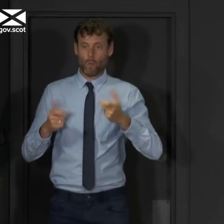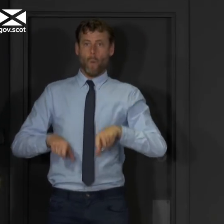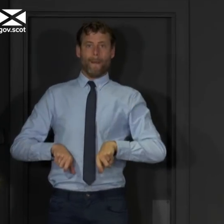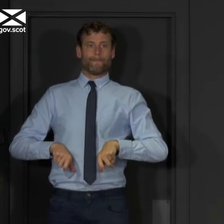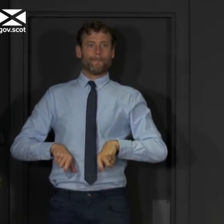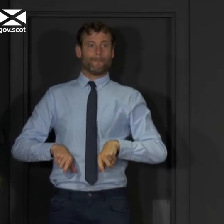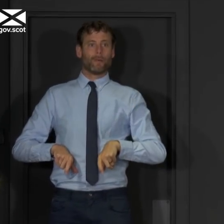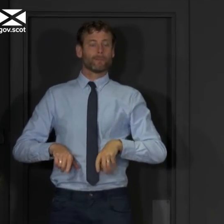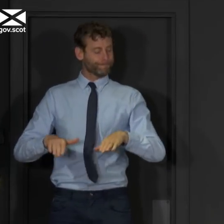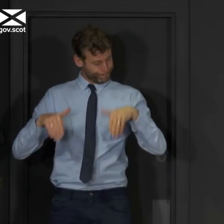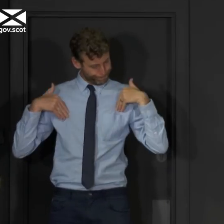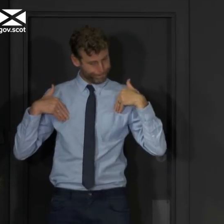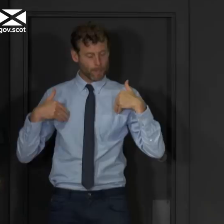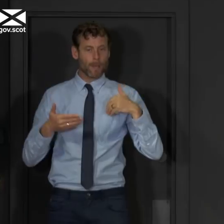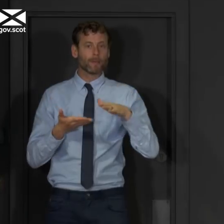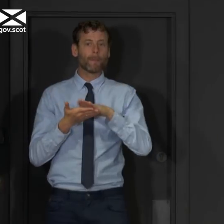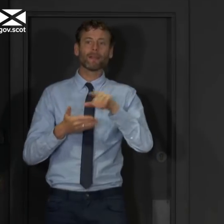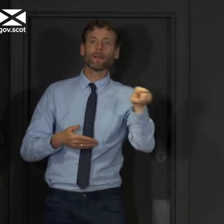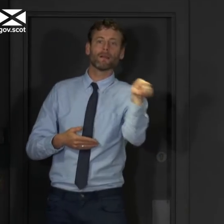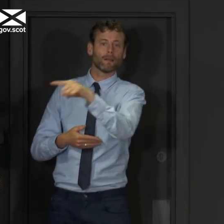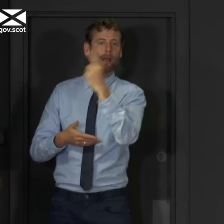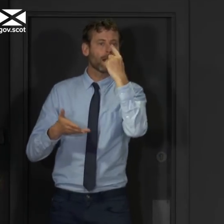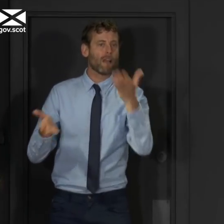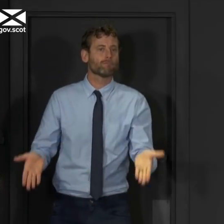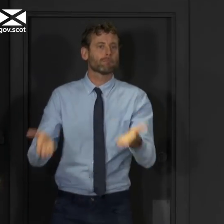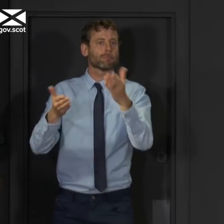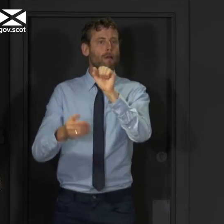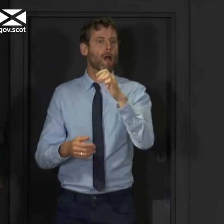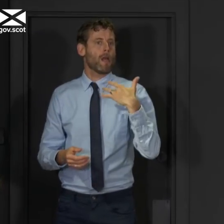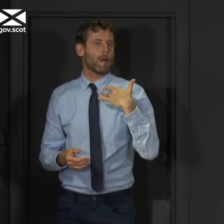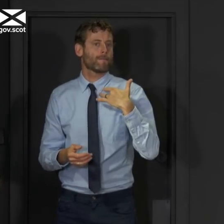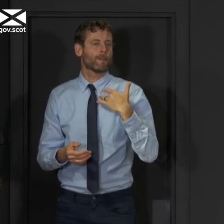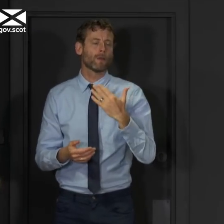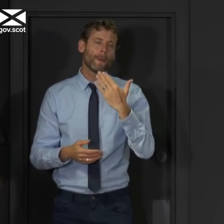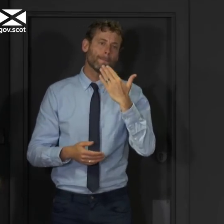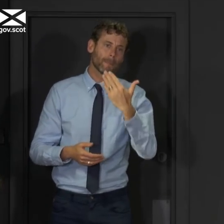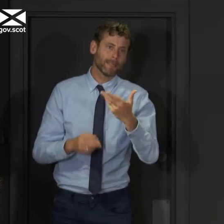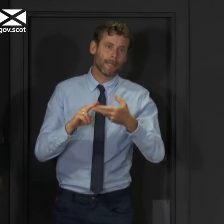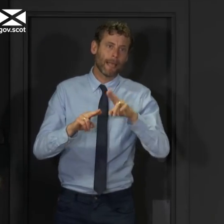can start to lead a less restricted life. So please, if you have symptoms of Covid-19